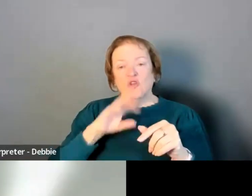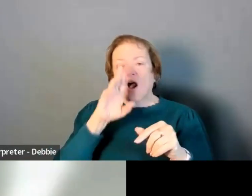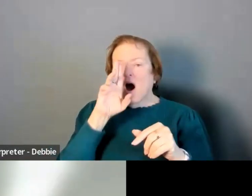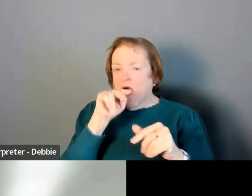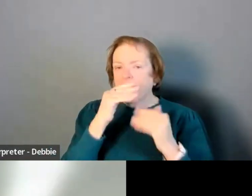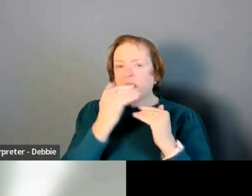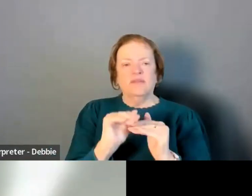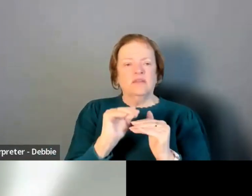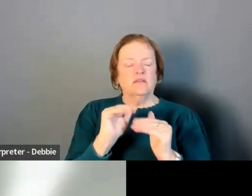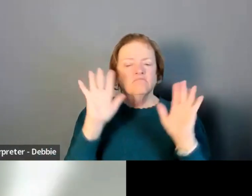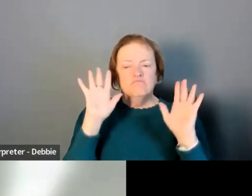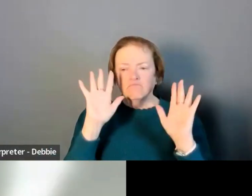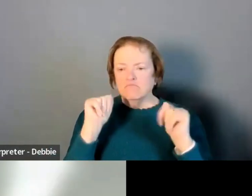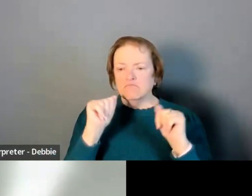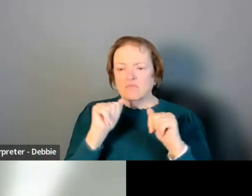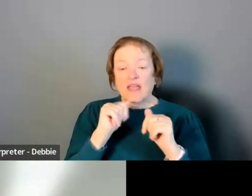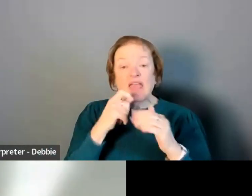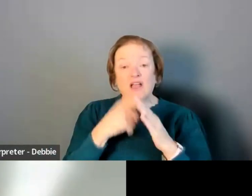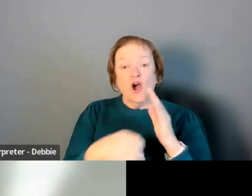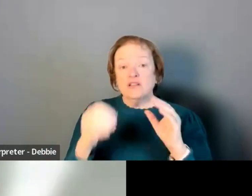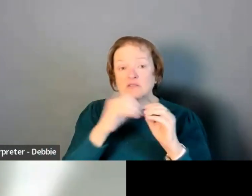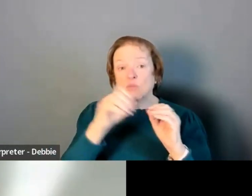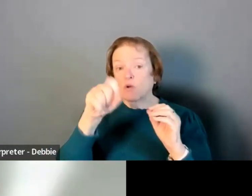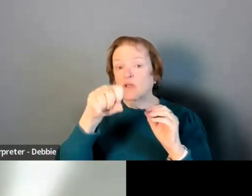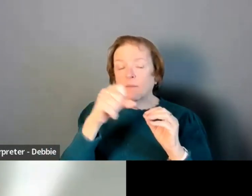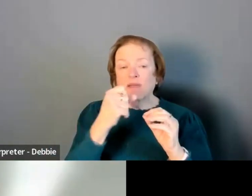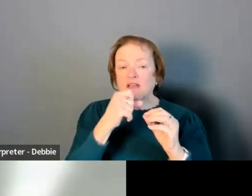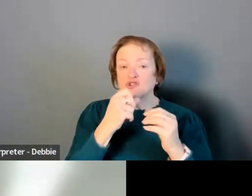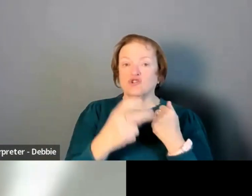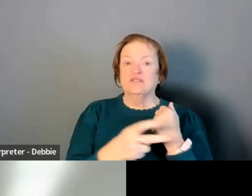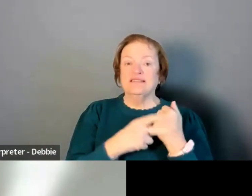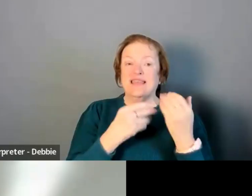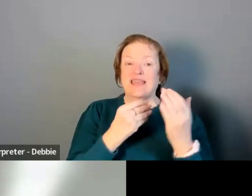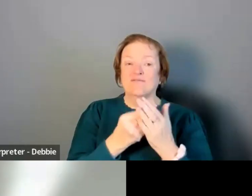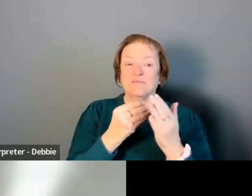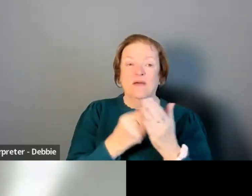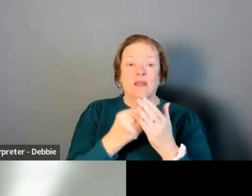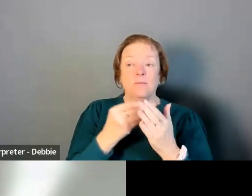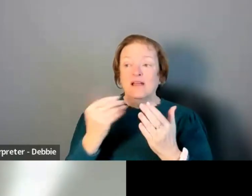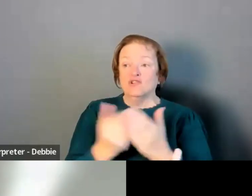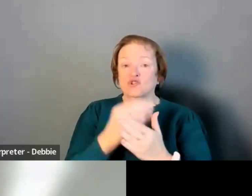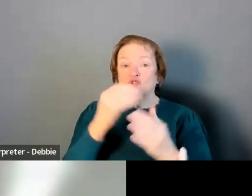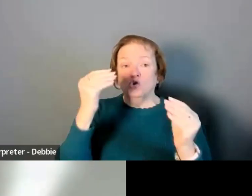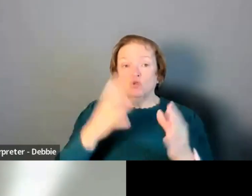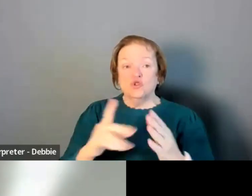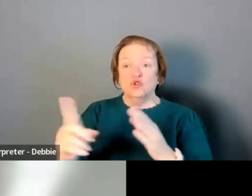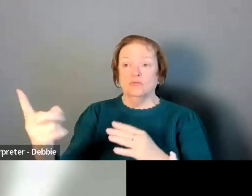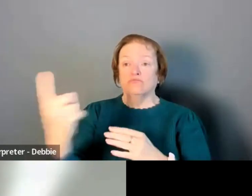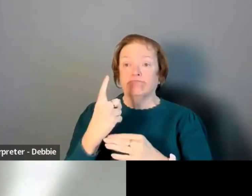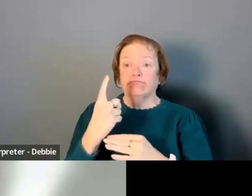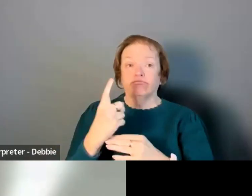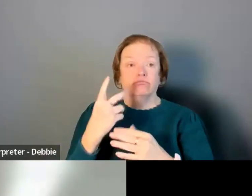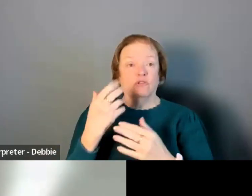but you are definitely saving money because you are not having to you get a new student that comes in, and you have maybe an old student that left.